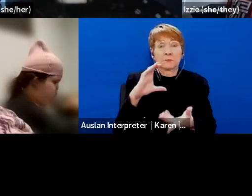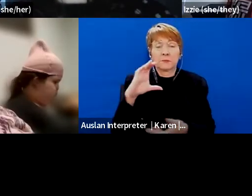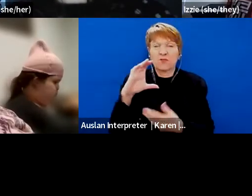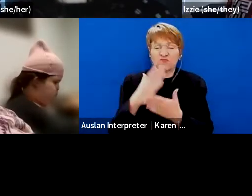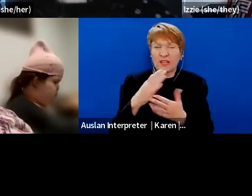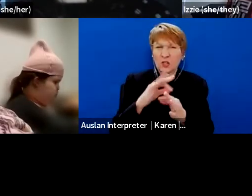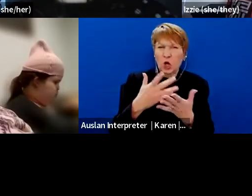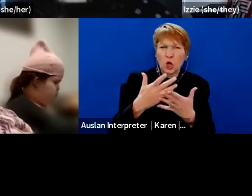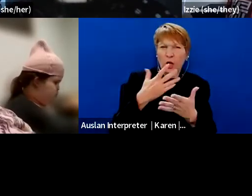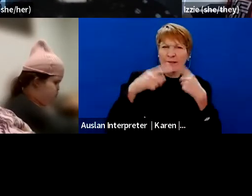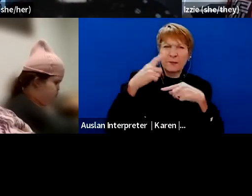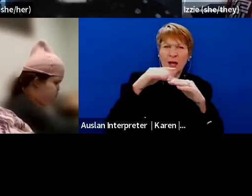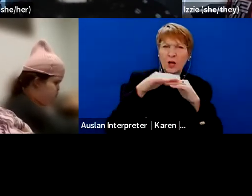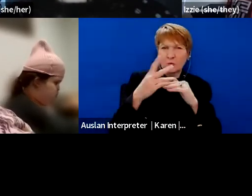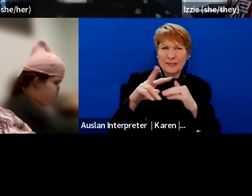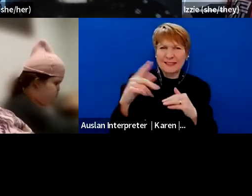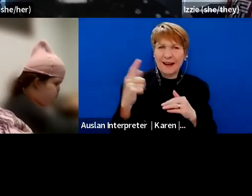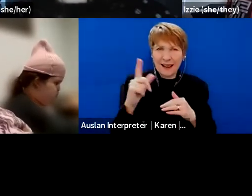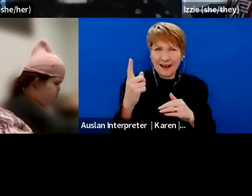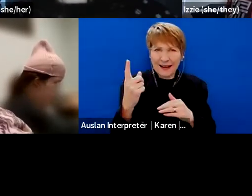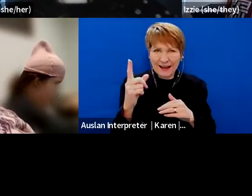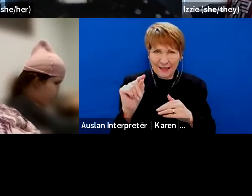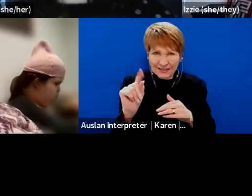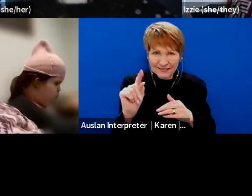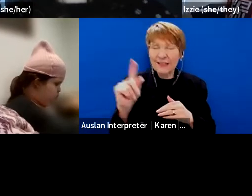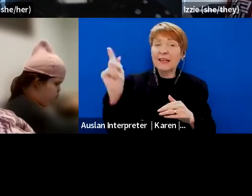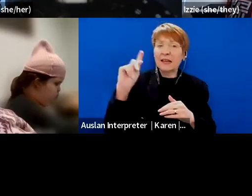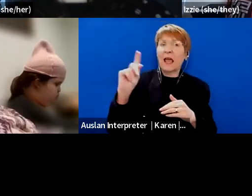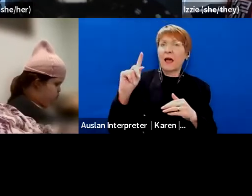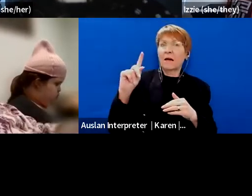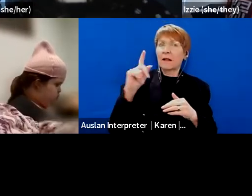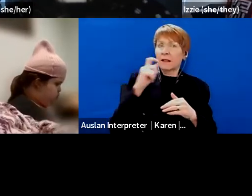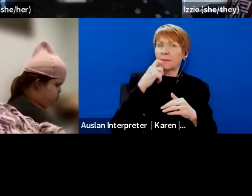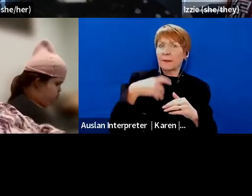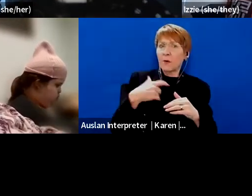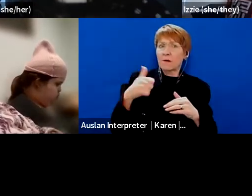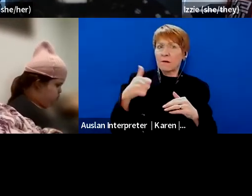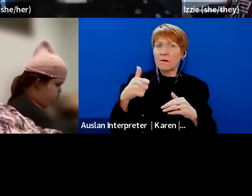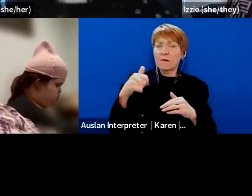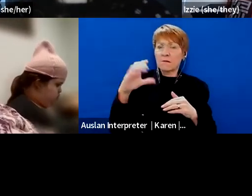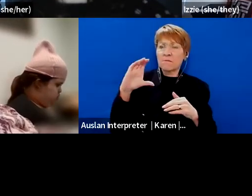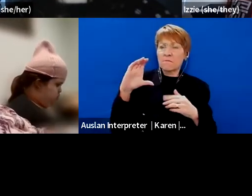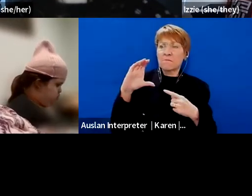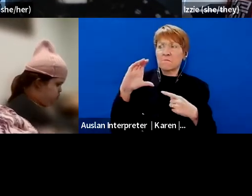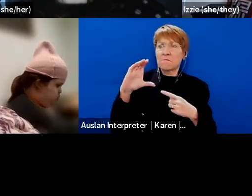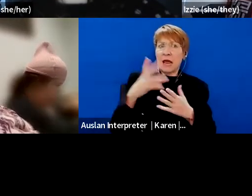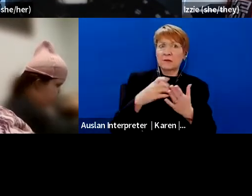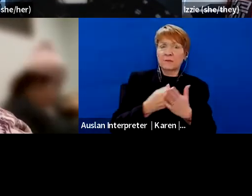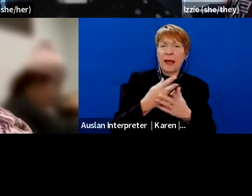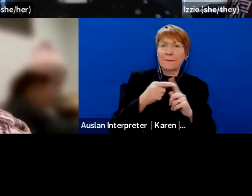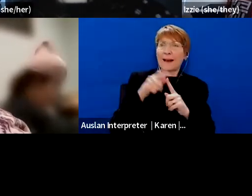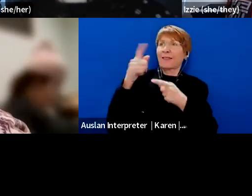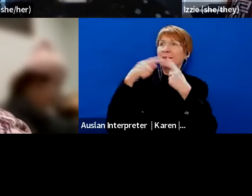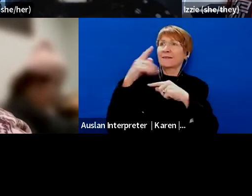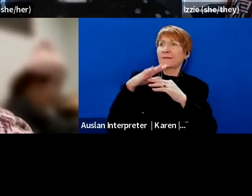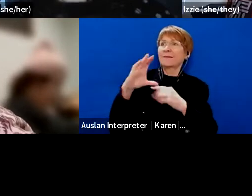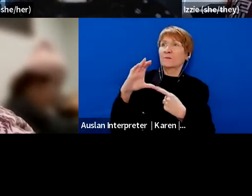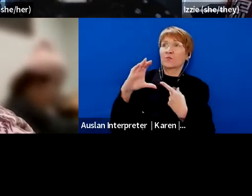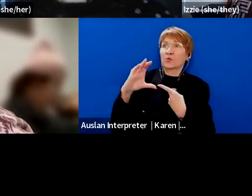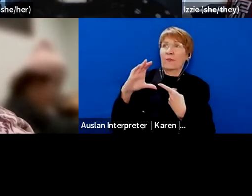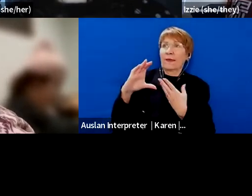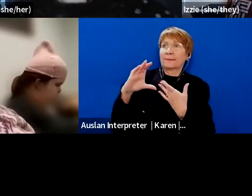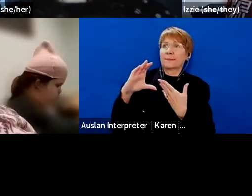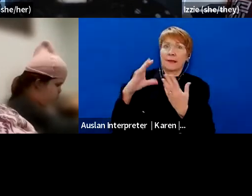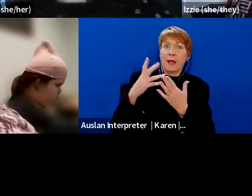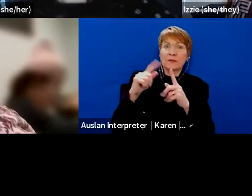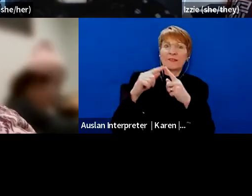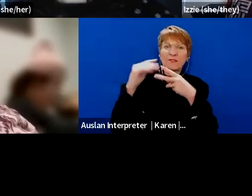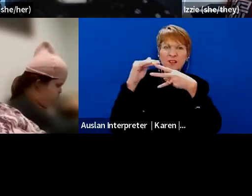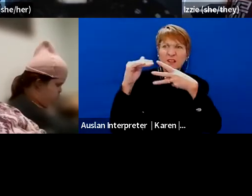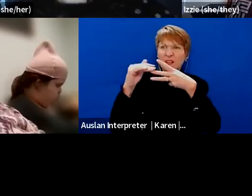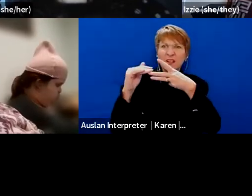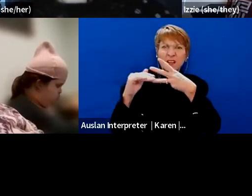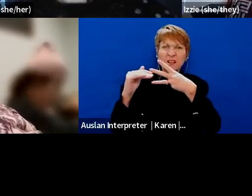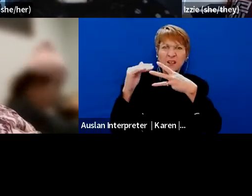So, there wasn't a lot of information on what to do a solid it's got we've gotten better at using it as well as they've got better at explaining it, how to use it over the time.